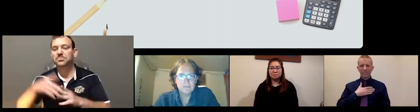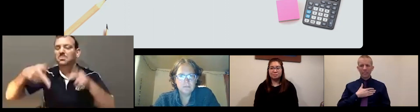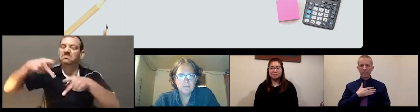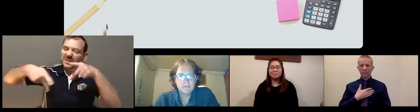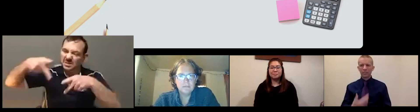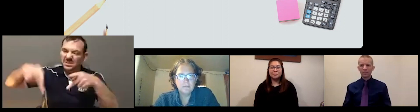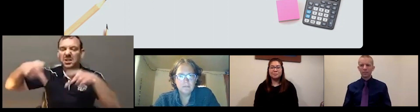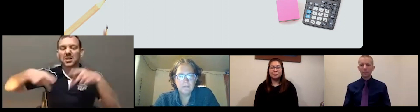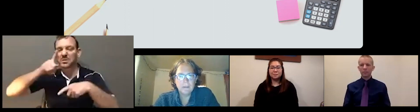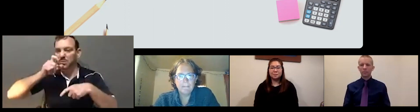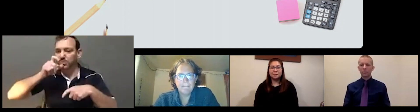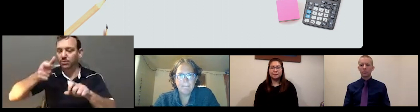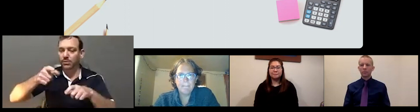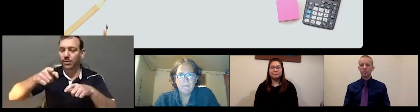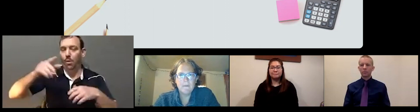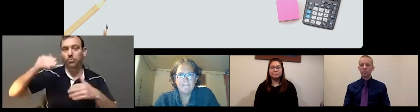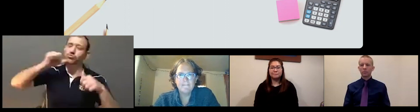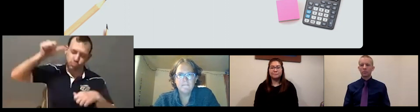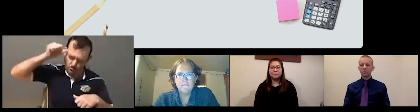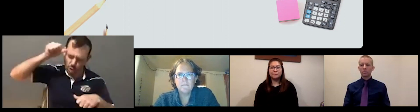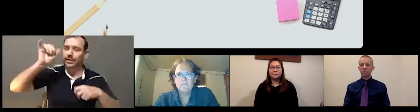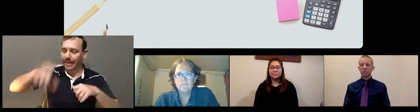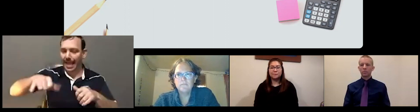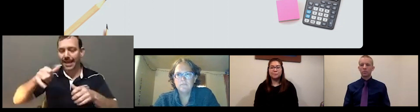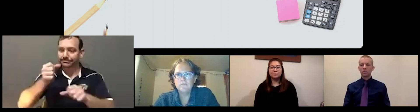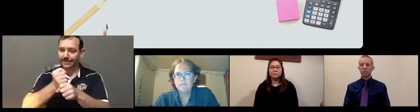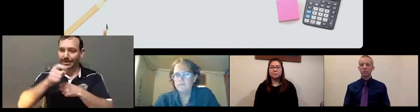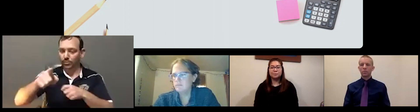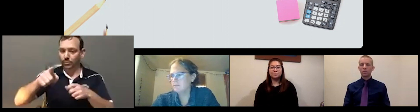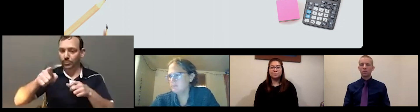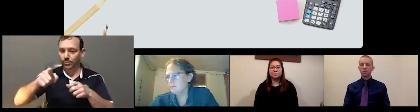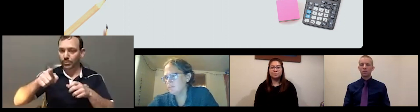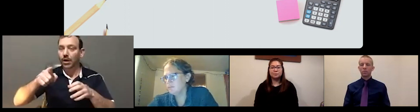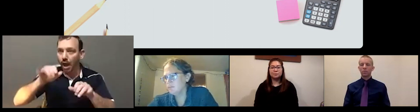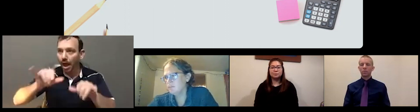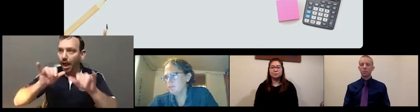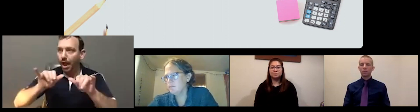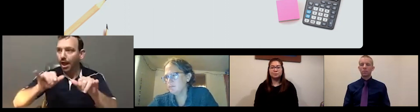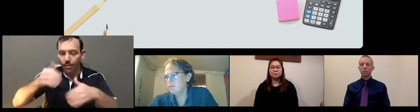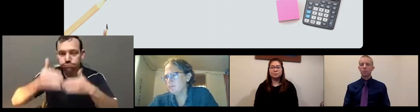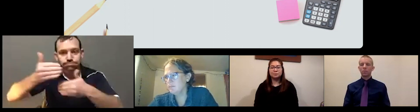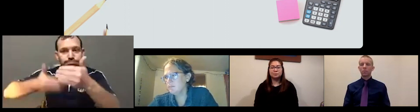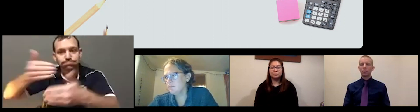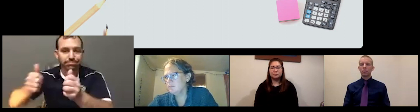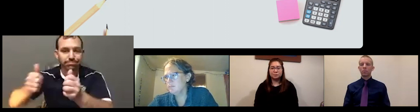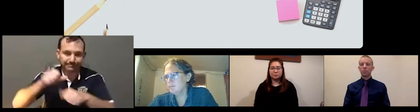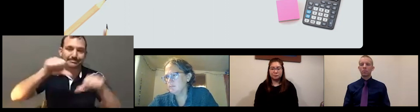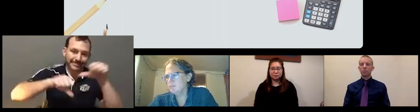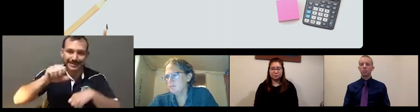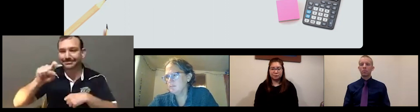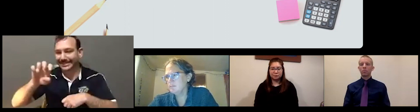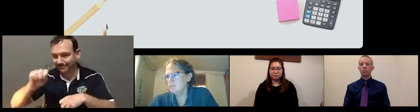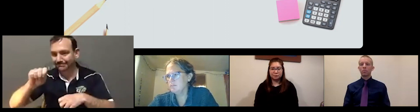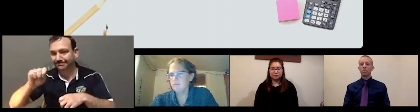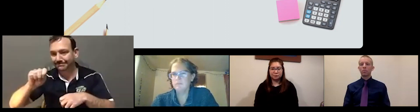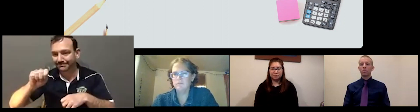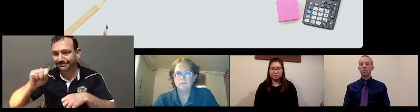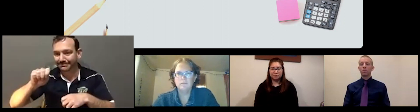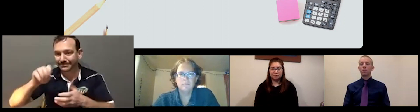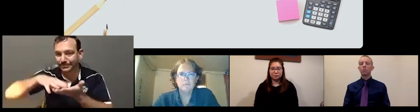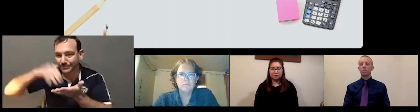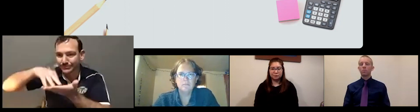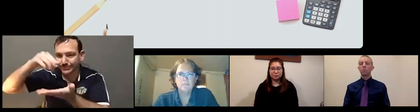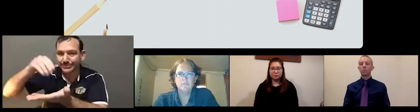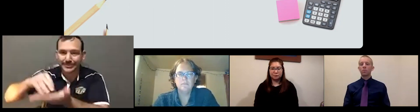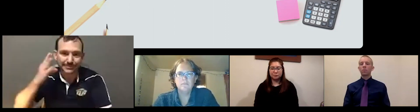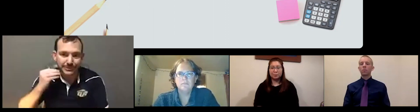Adults who helped encourage your interest into your STEM learning experiences.